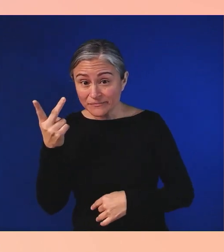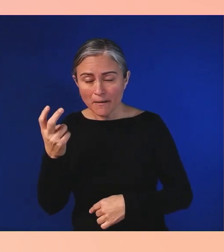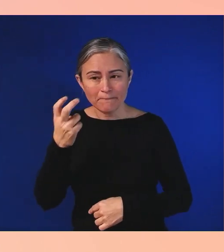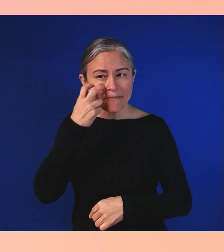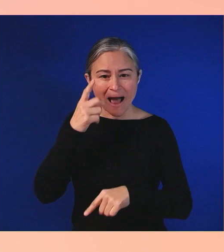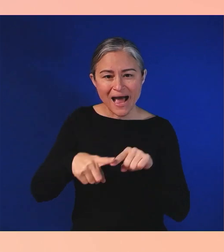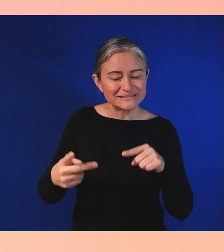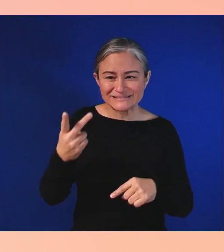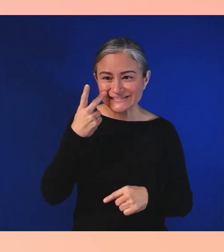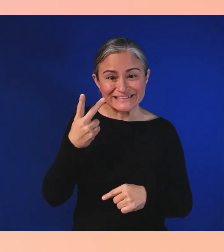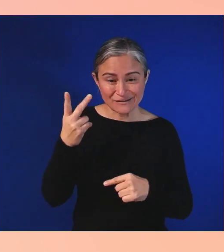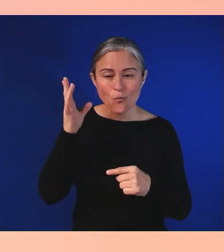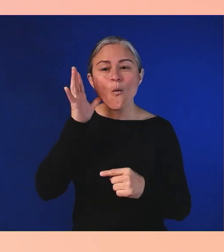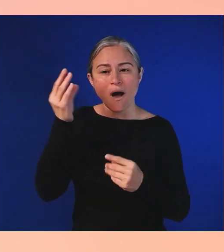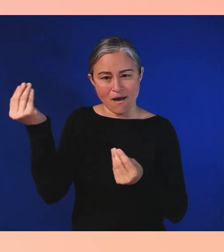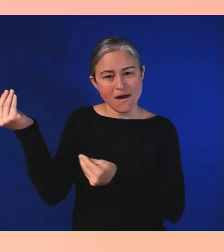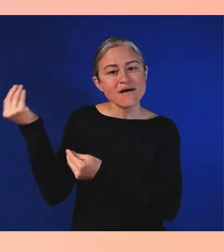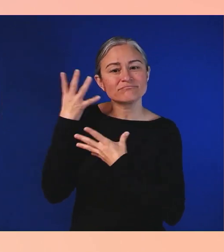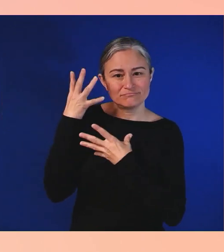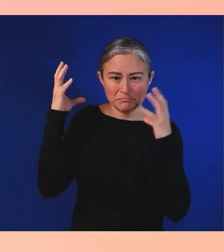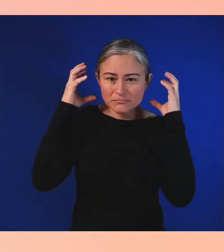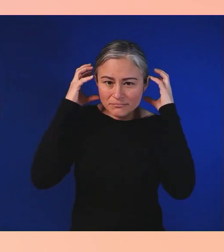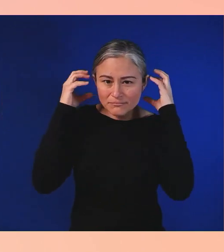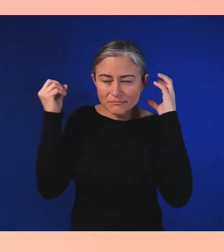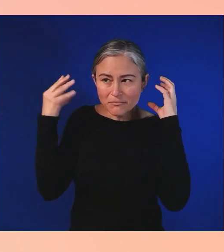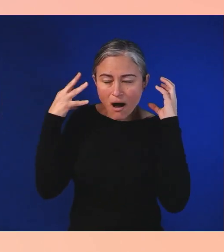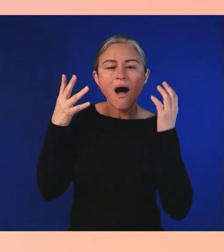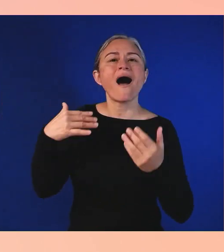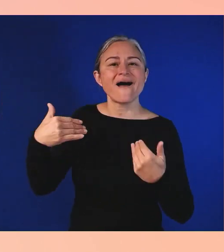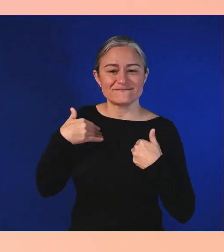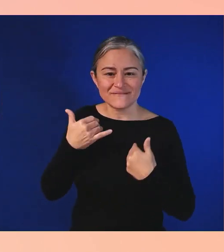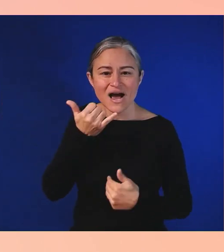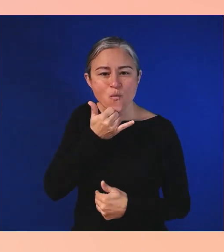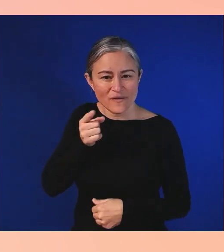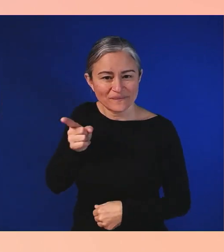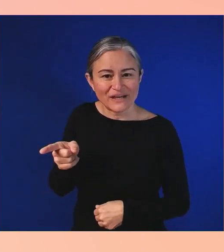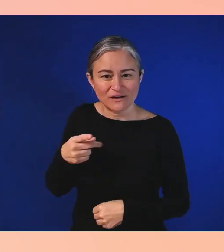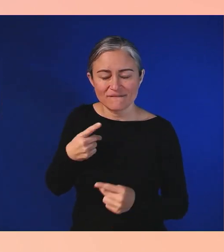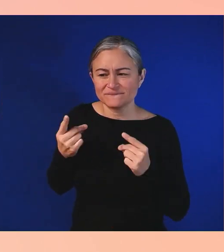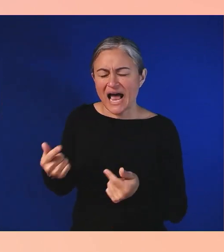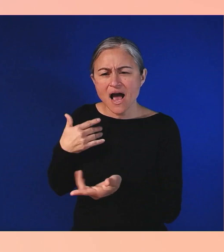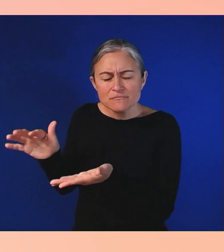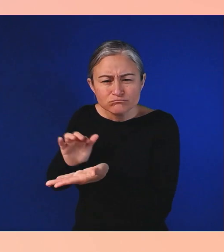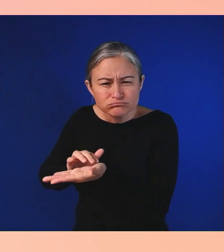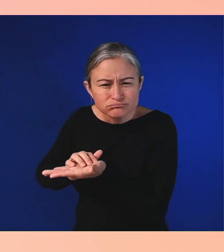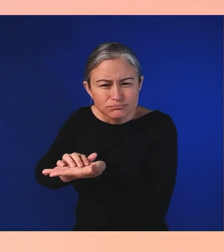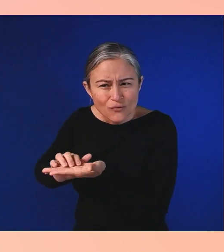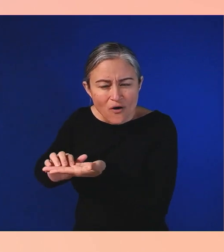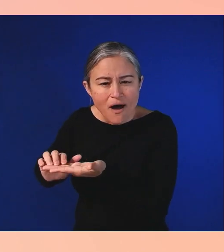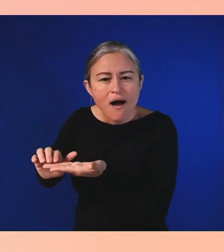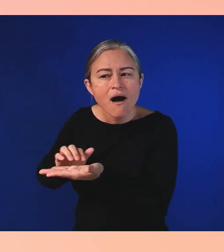I can quickly then read the line in my Braille display and immediately find out where the error is.